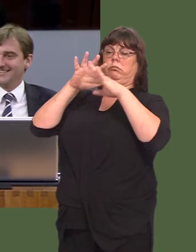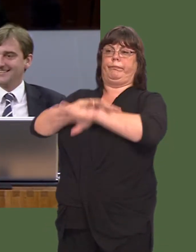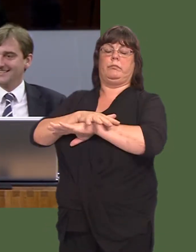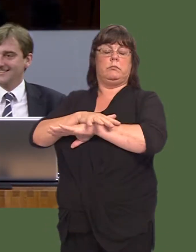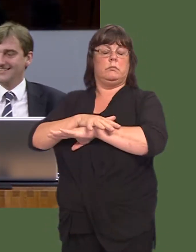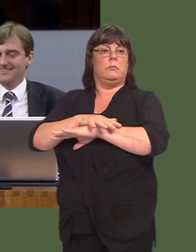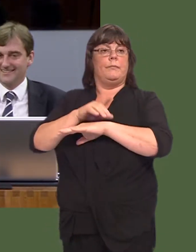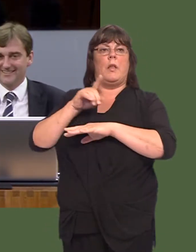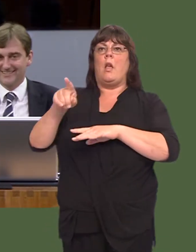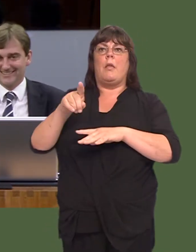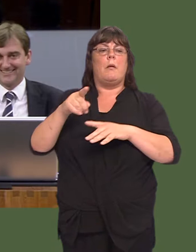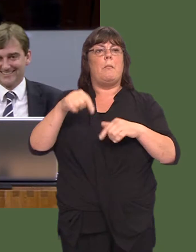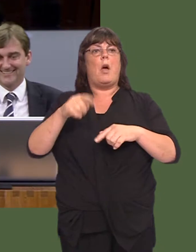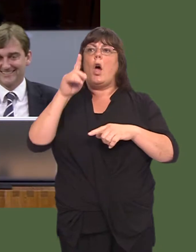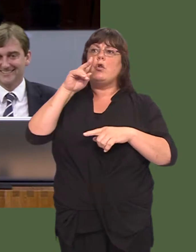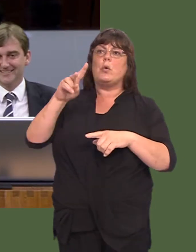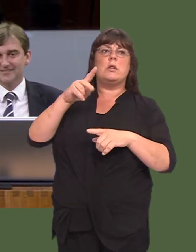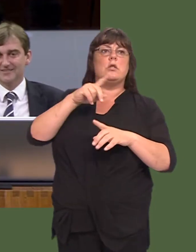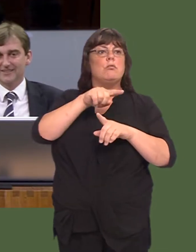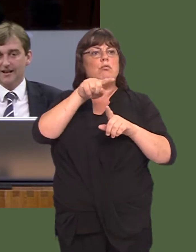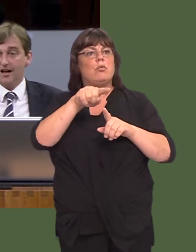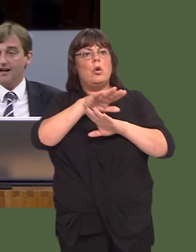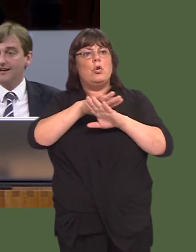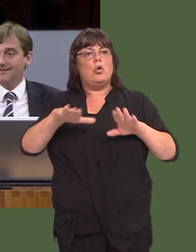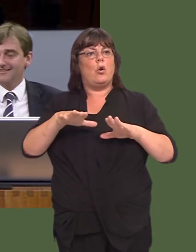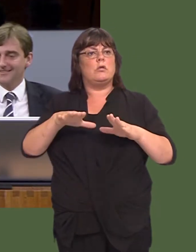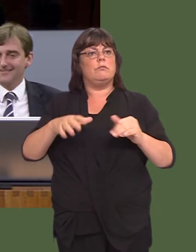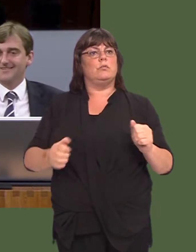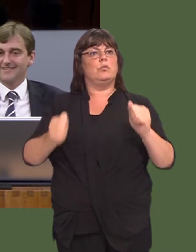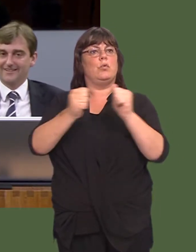the First Minister has not signed up to or committed to today, yet he sat in the meeting